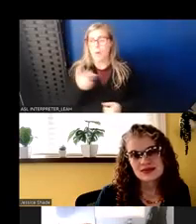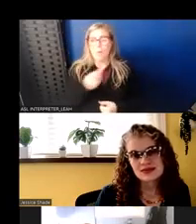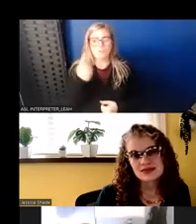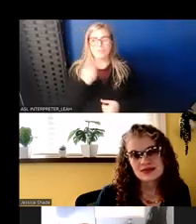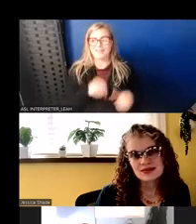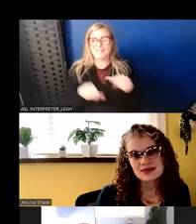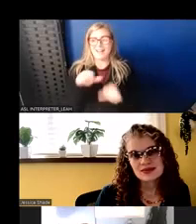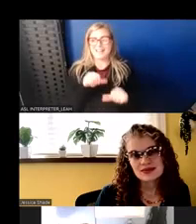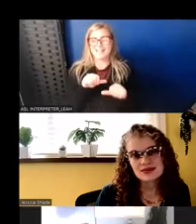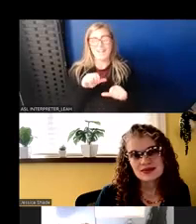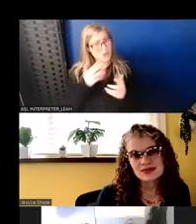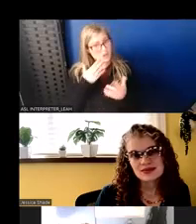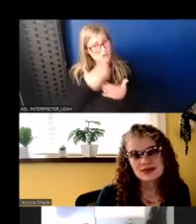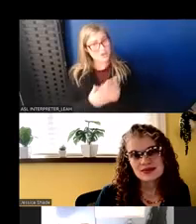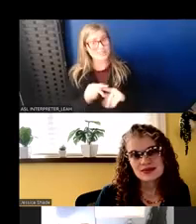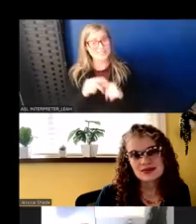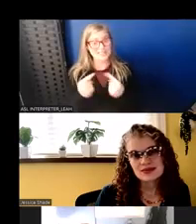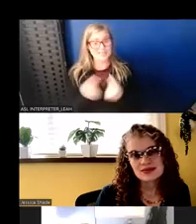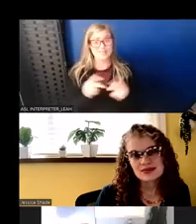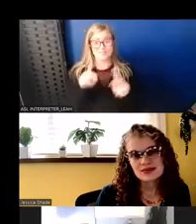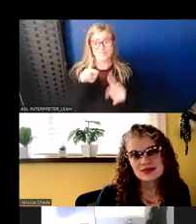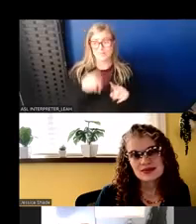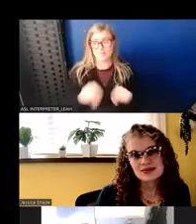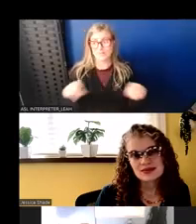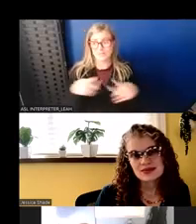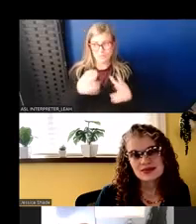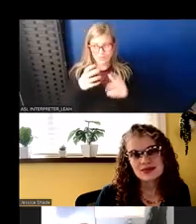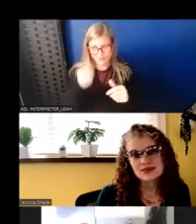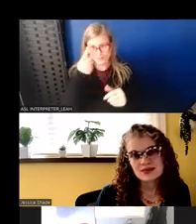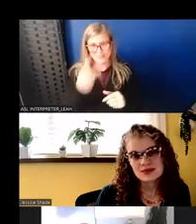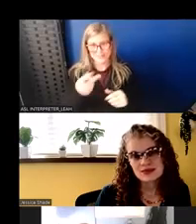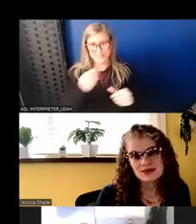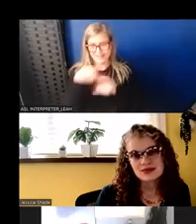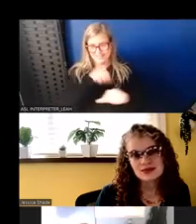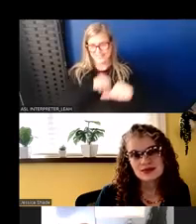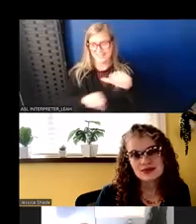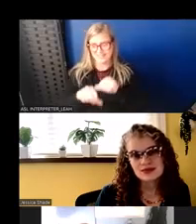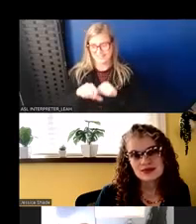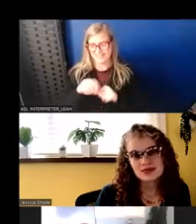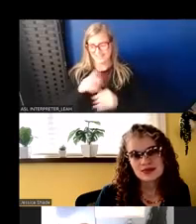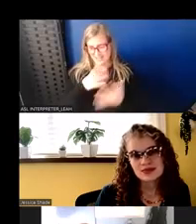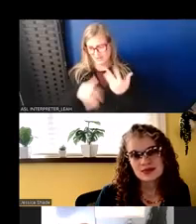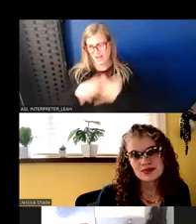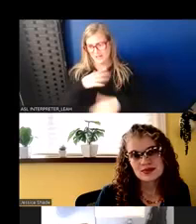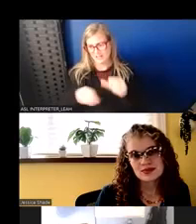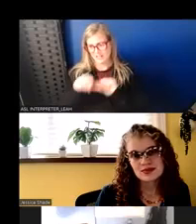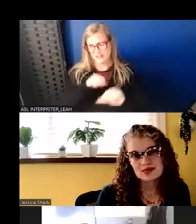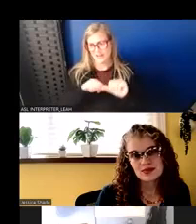want to see each other and want to be around each other. So in the virtual space this is so much harder.